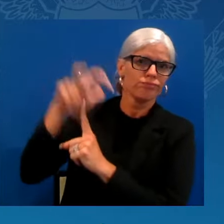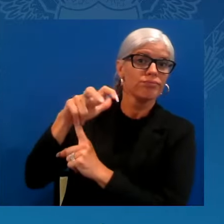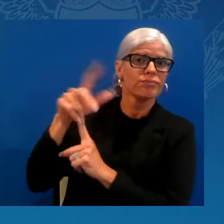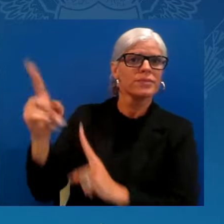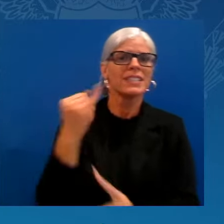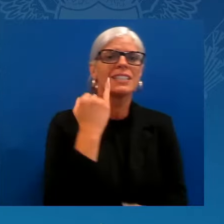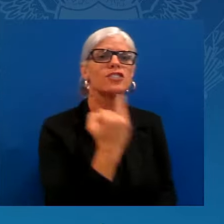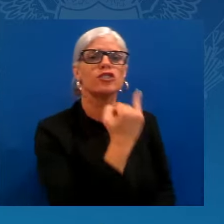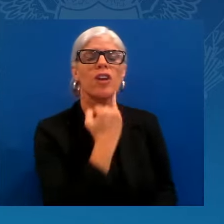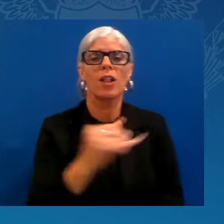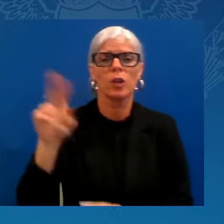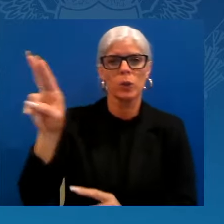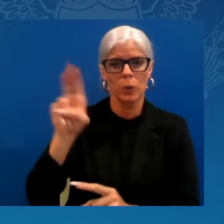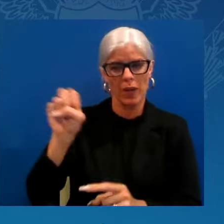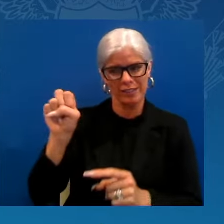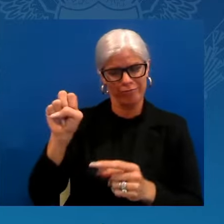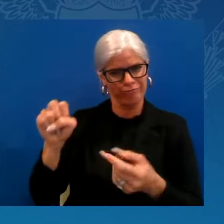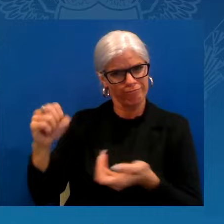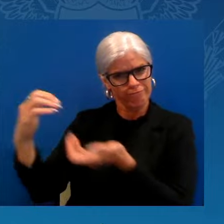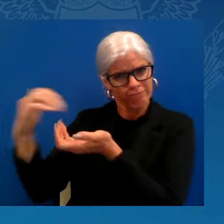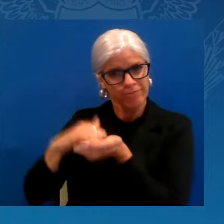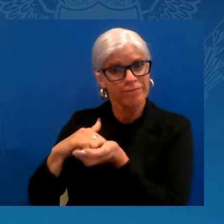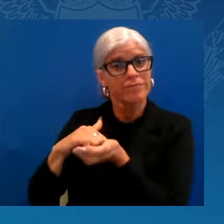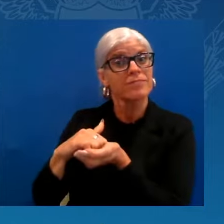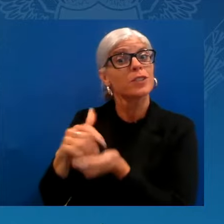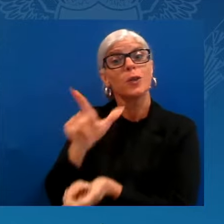Vice President Kamala Harris to share her remarks.